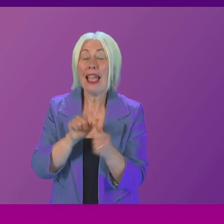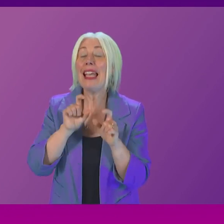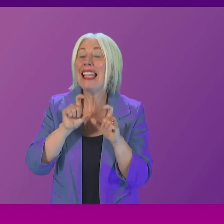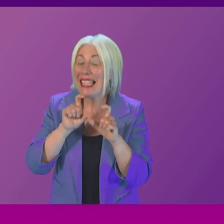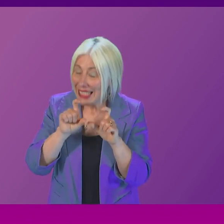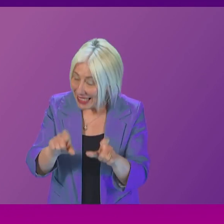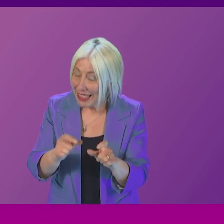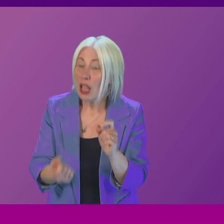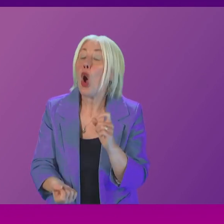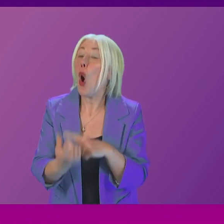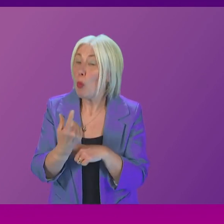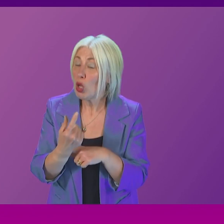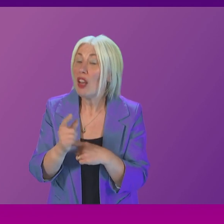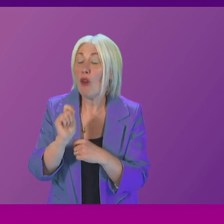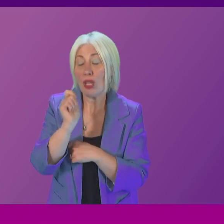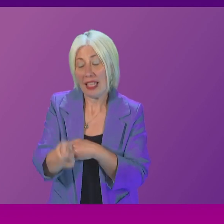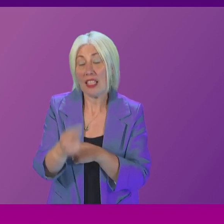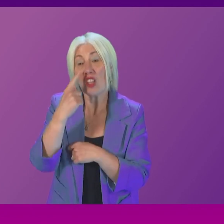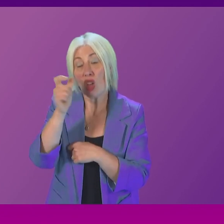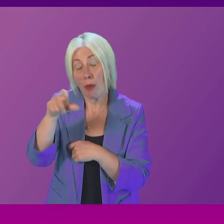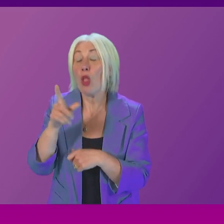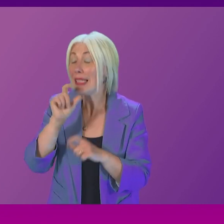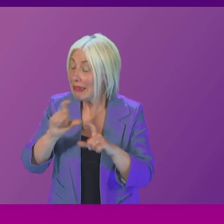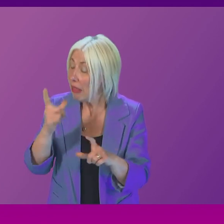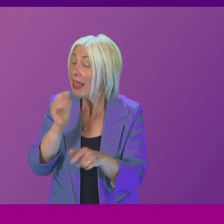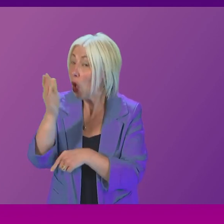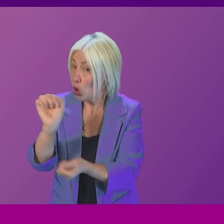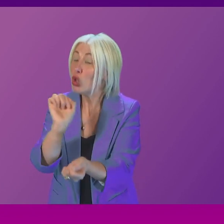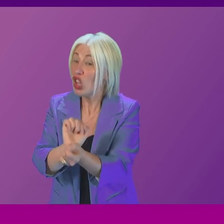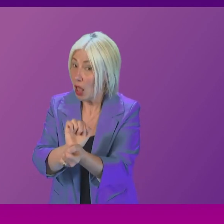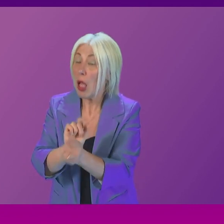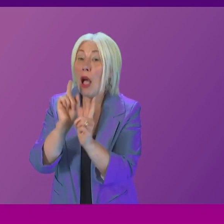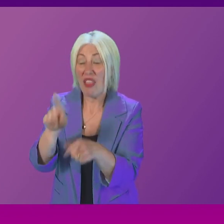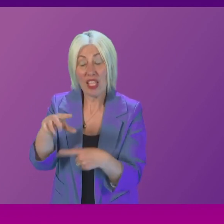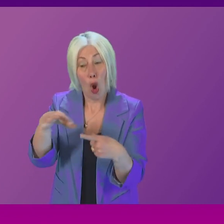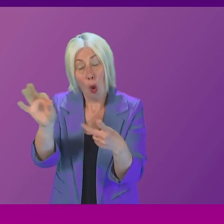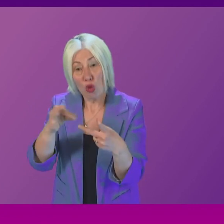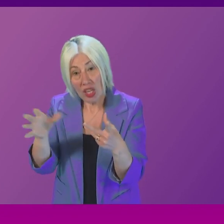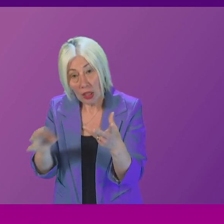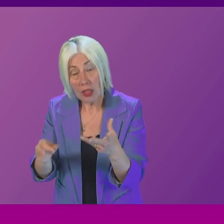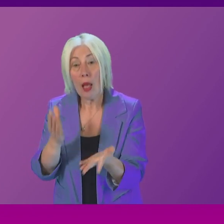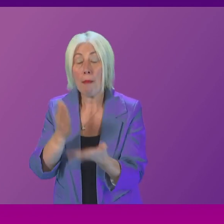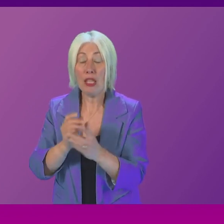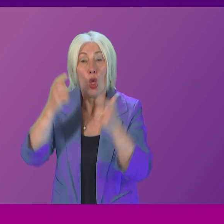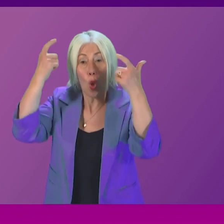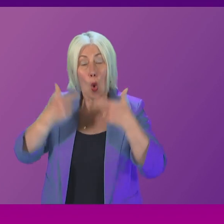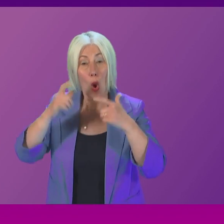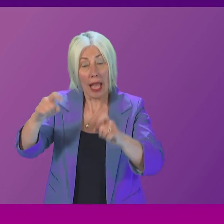for sentencing young people and it is completely right that that option remains available to the court in any given case.